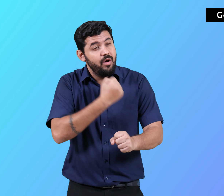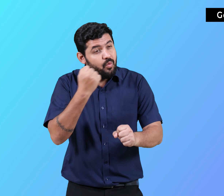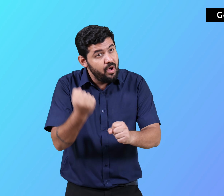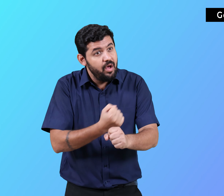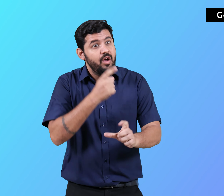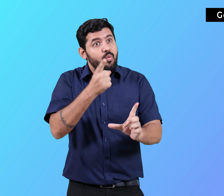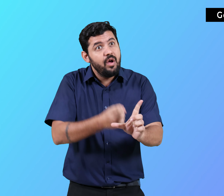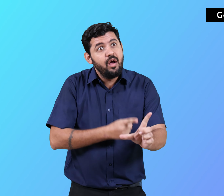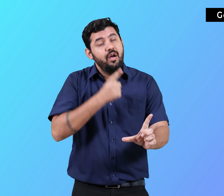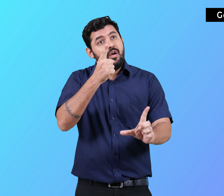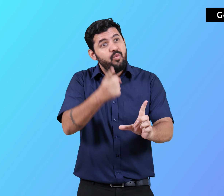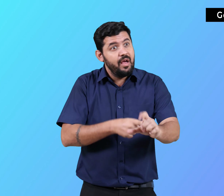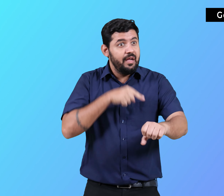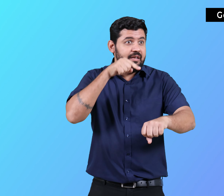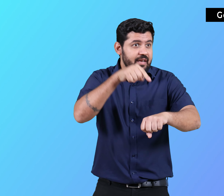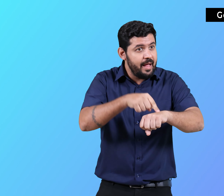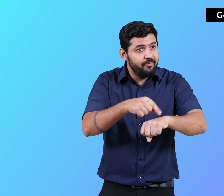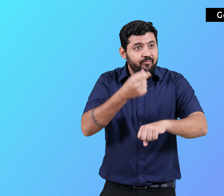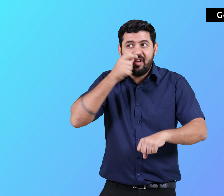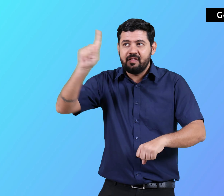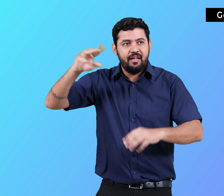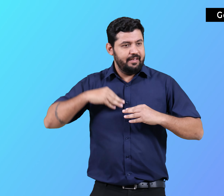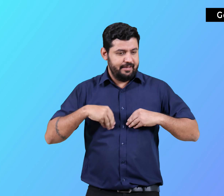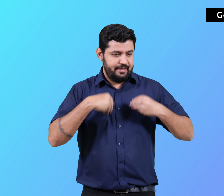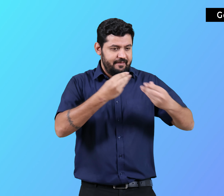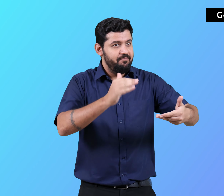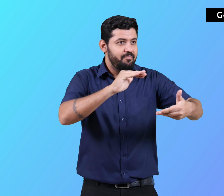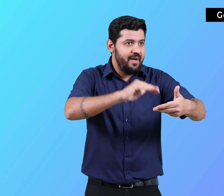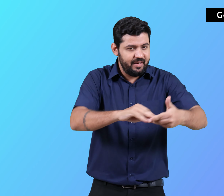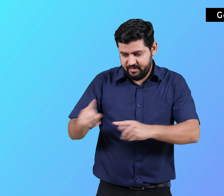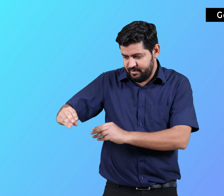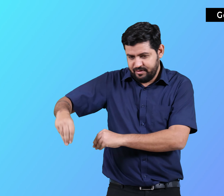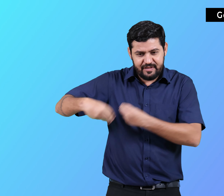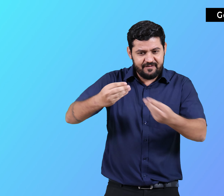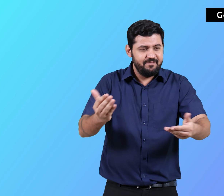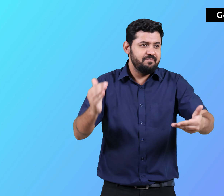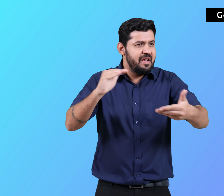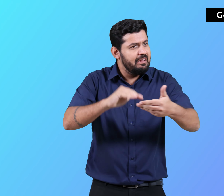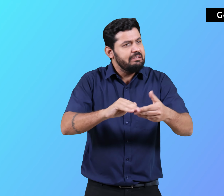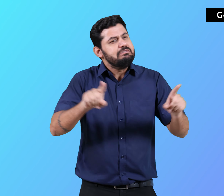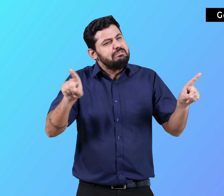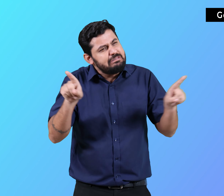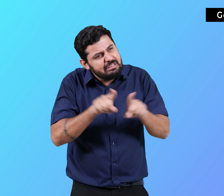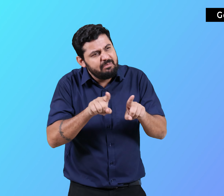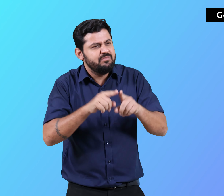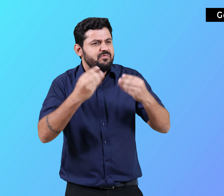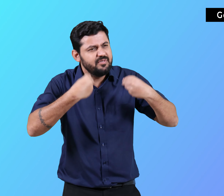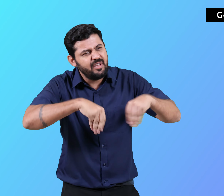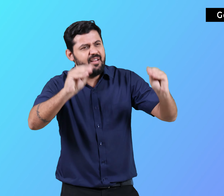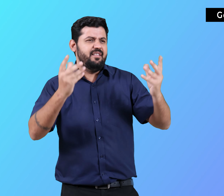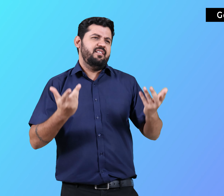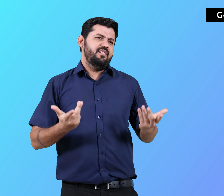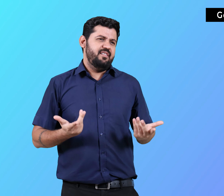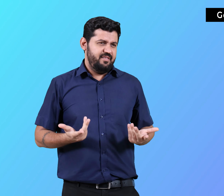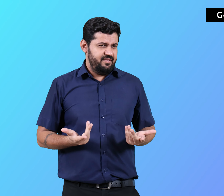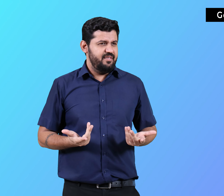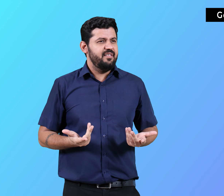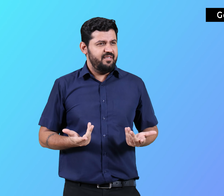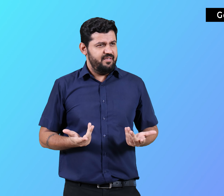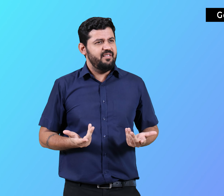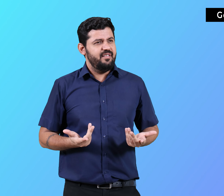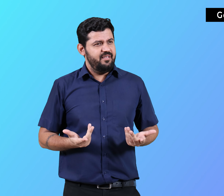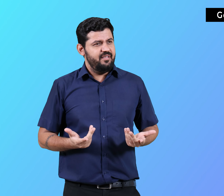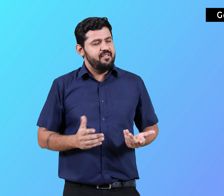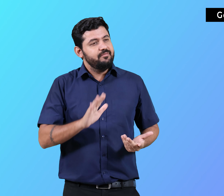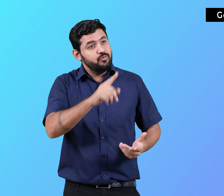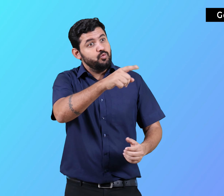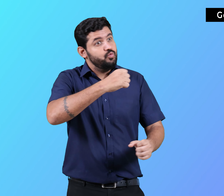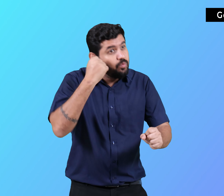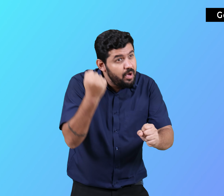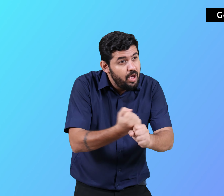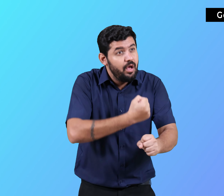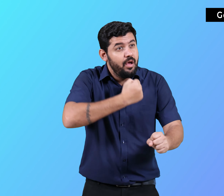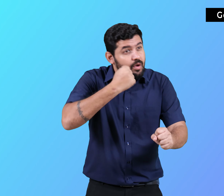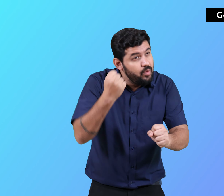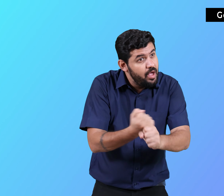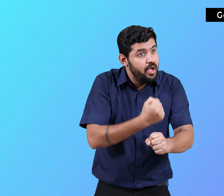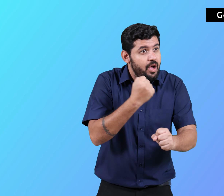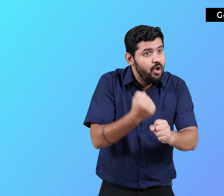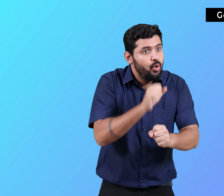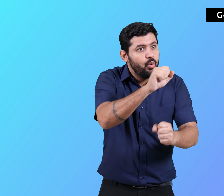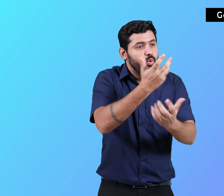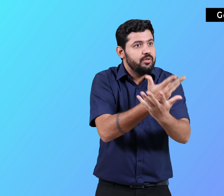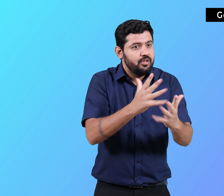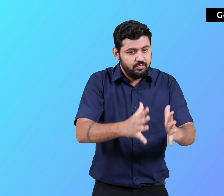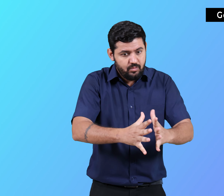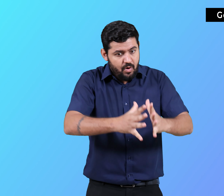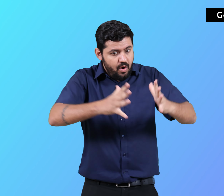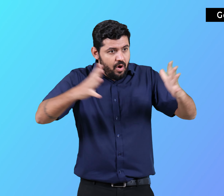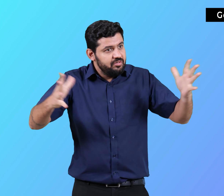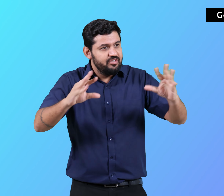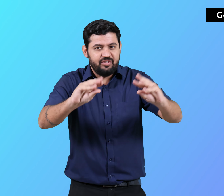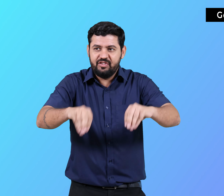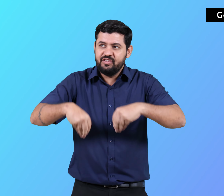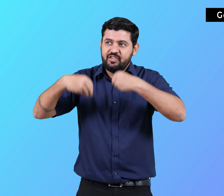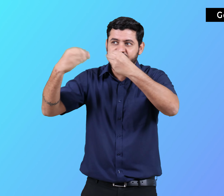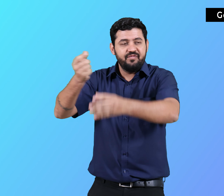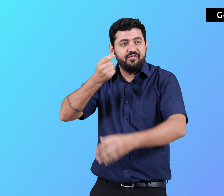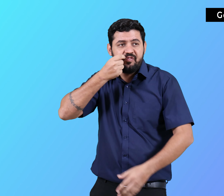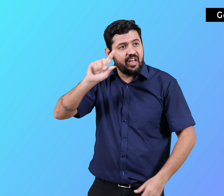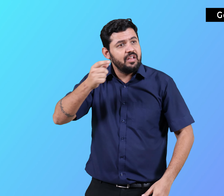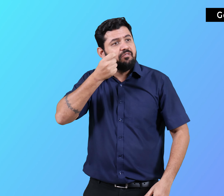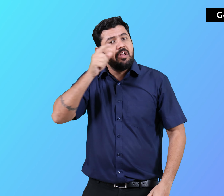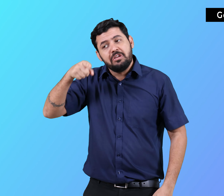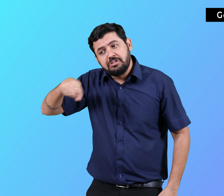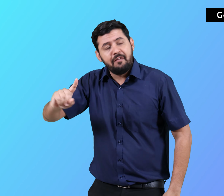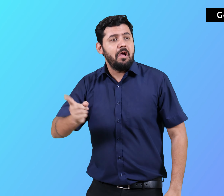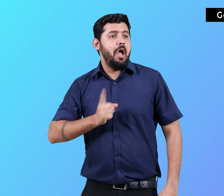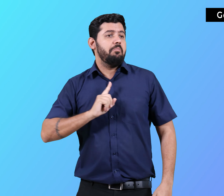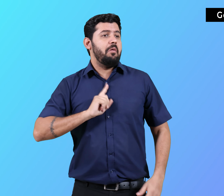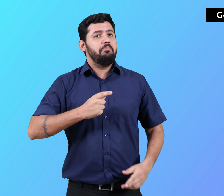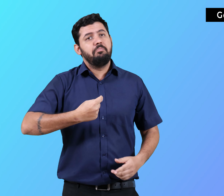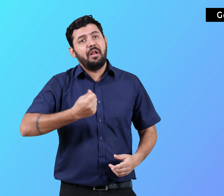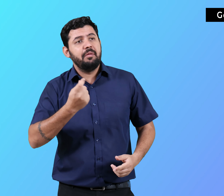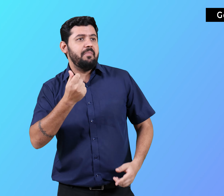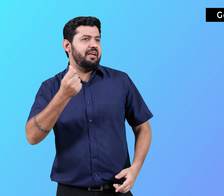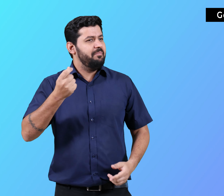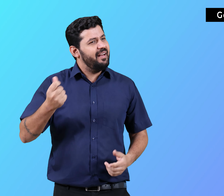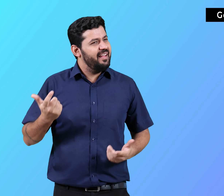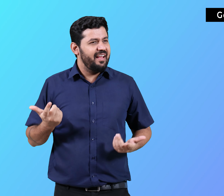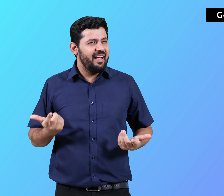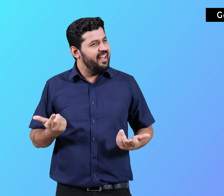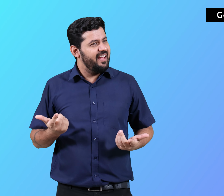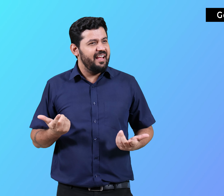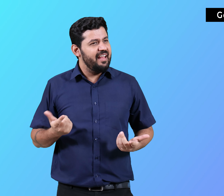He has treated us like strangers. He sold us to you for your years of service. And then he spent all the profit he received from your work.